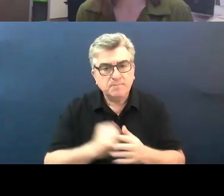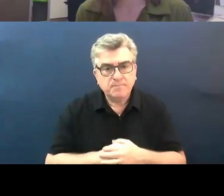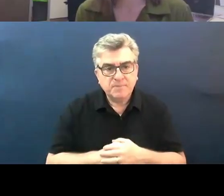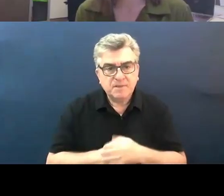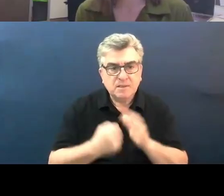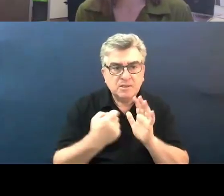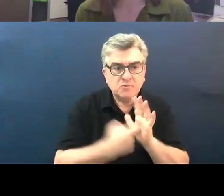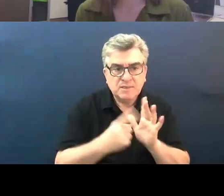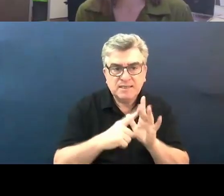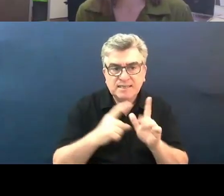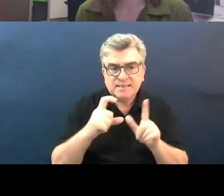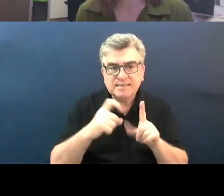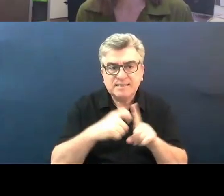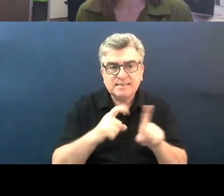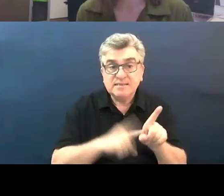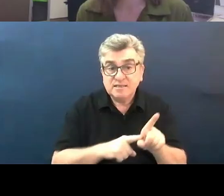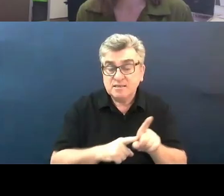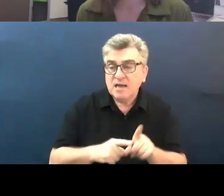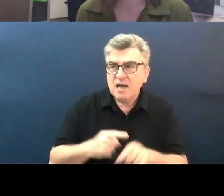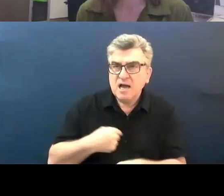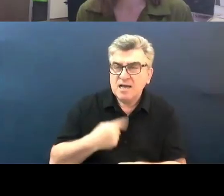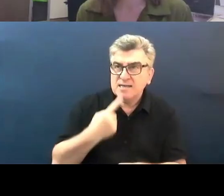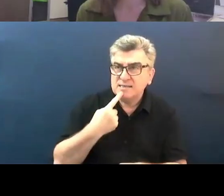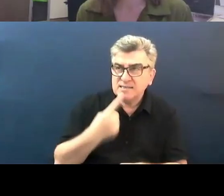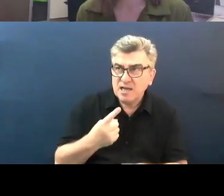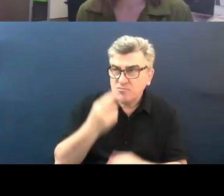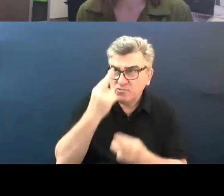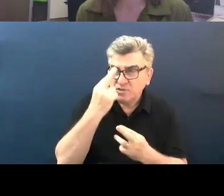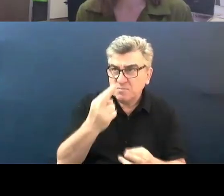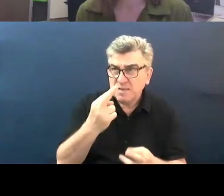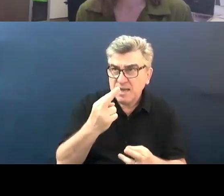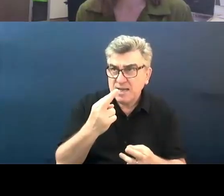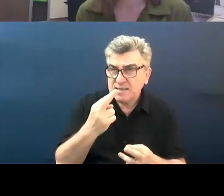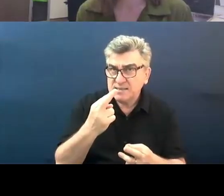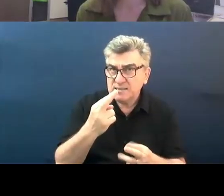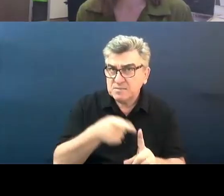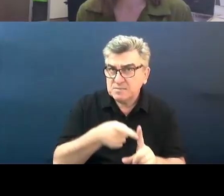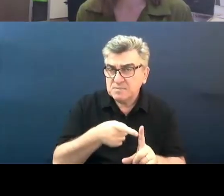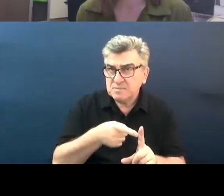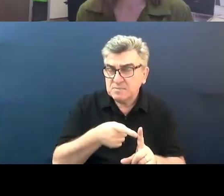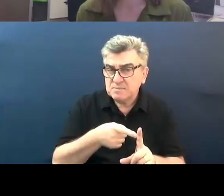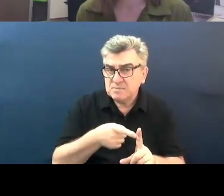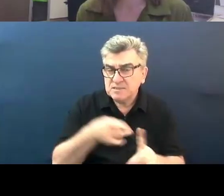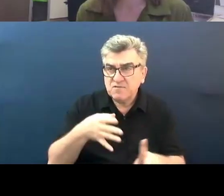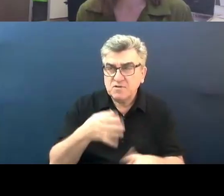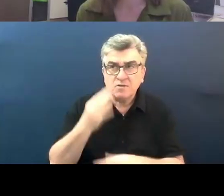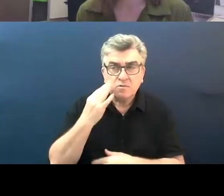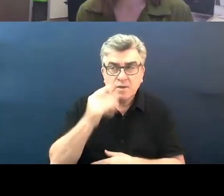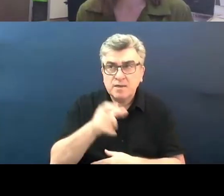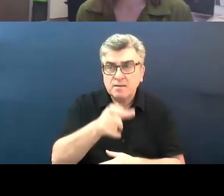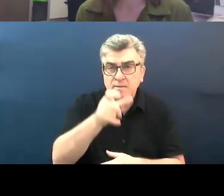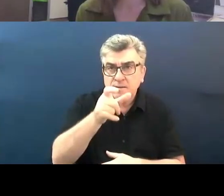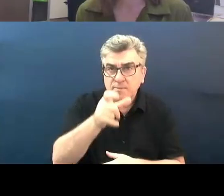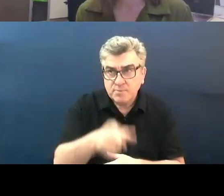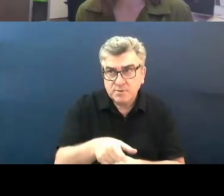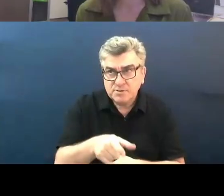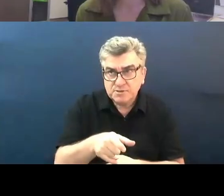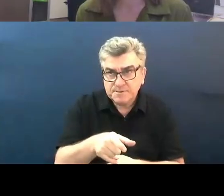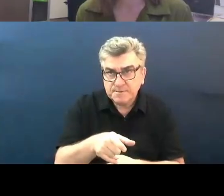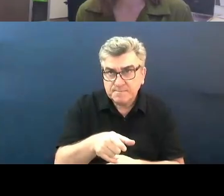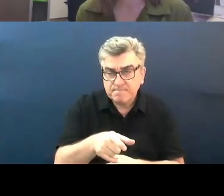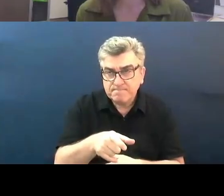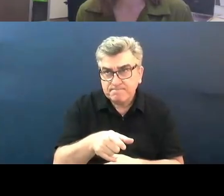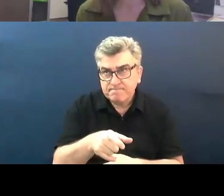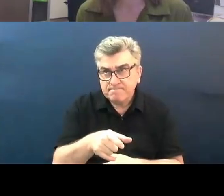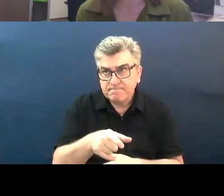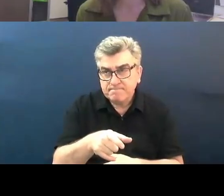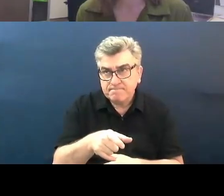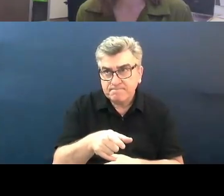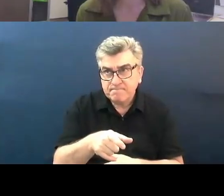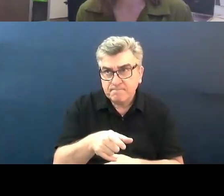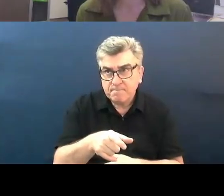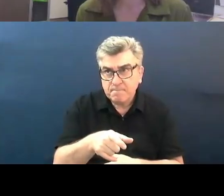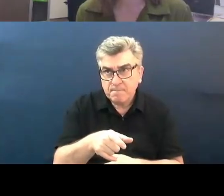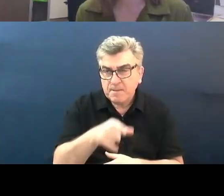Ricky: I would say respect in particular when someone is describing their symptoms